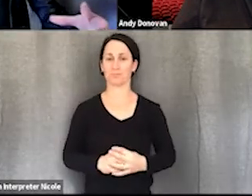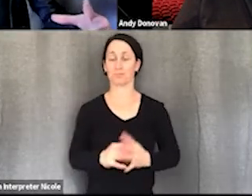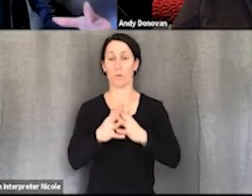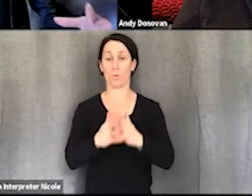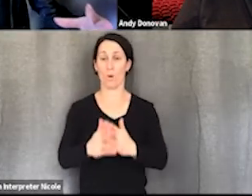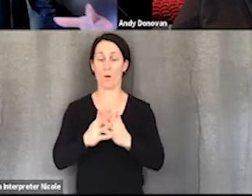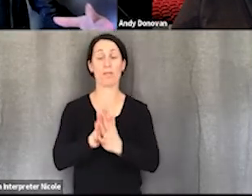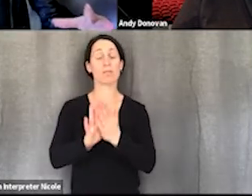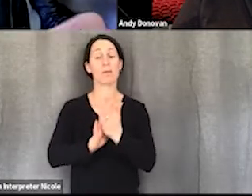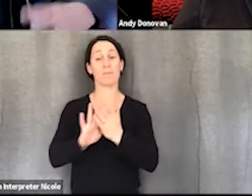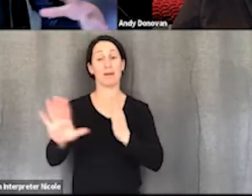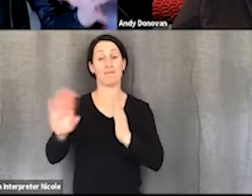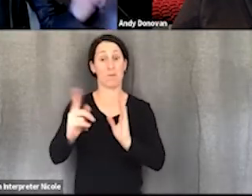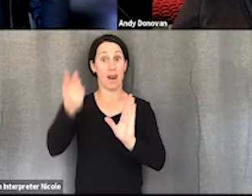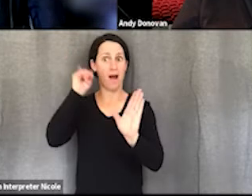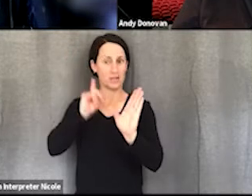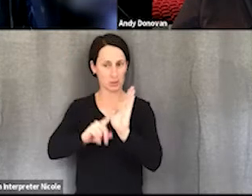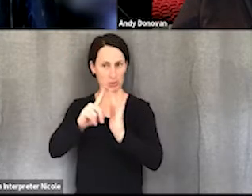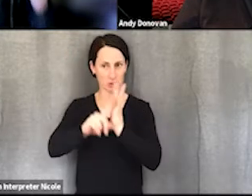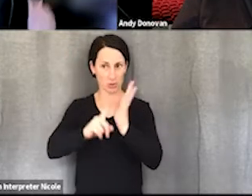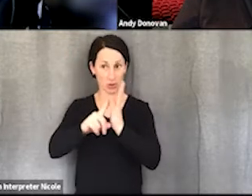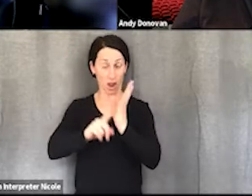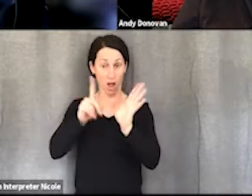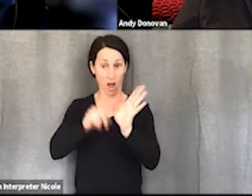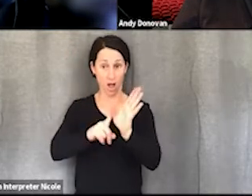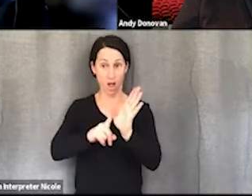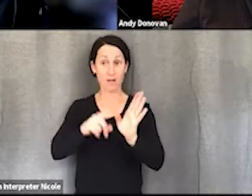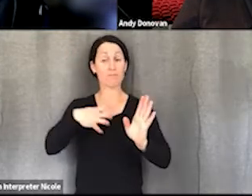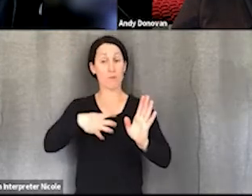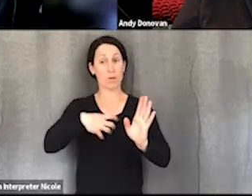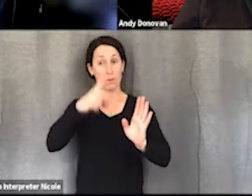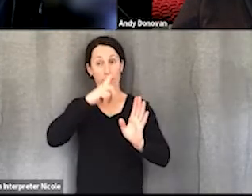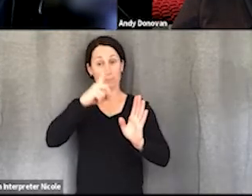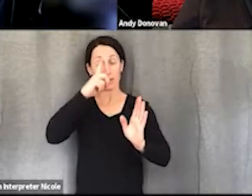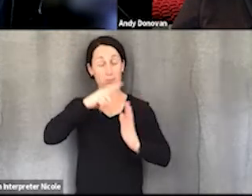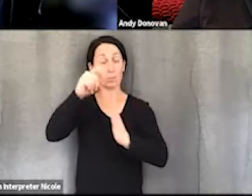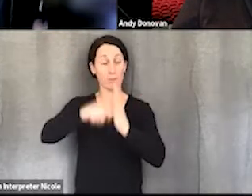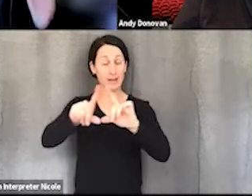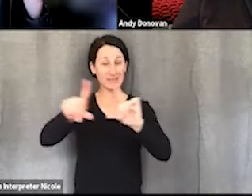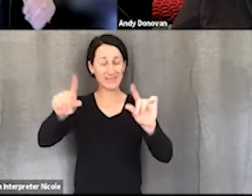July last year, it has really been increasing. We are seeing just a slight setback in terms of the big